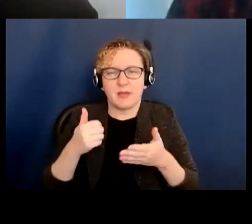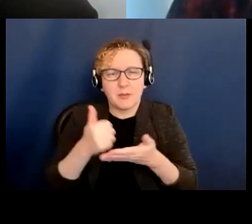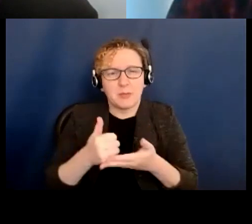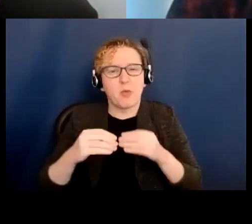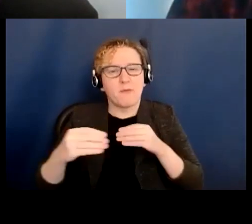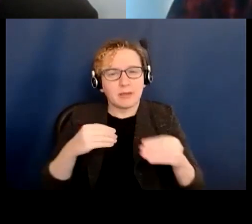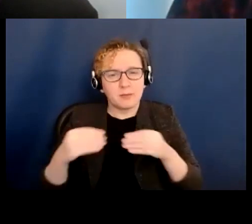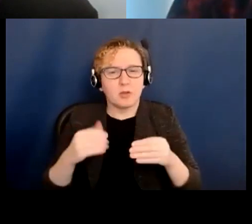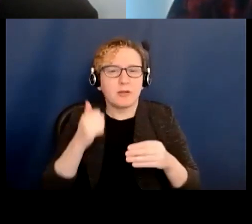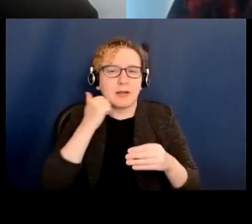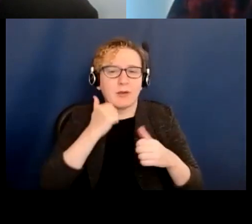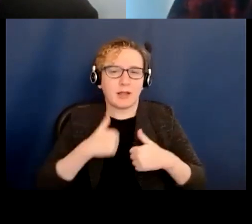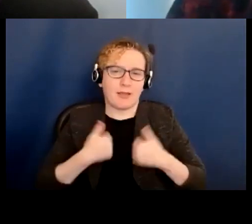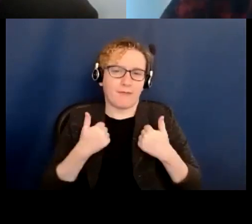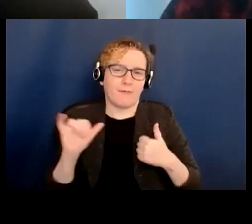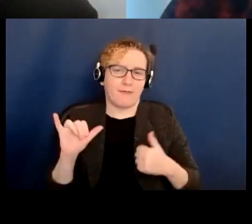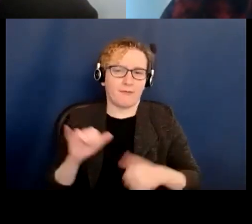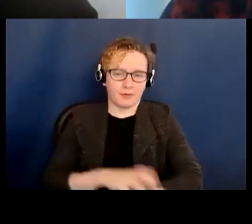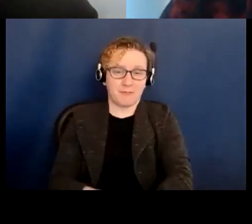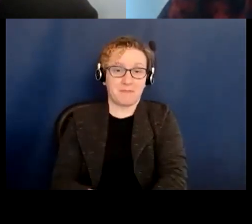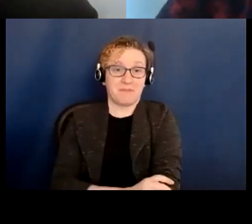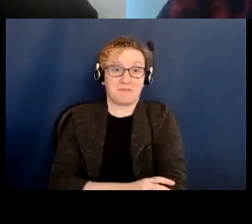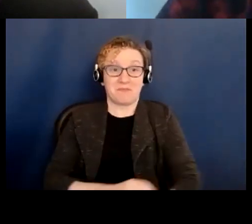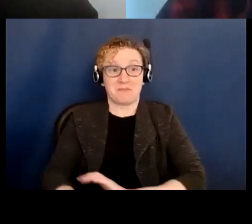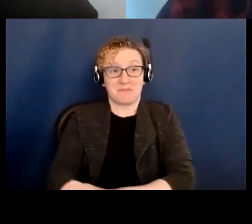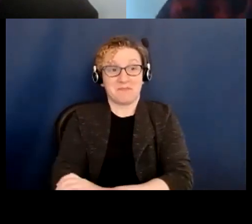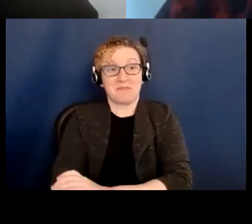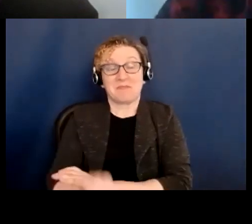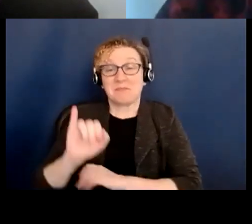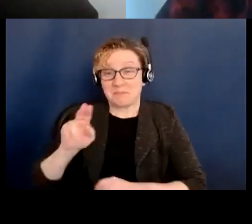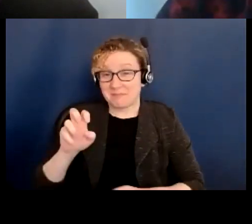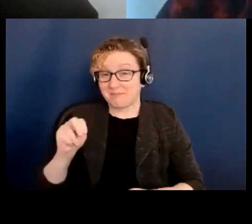That is great.